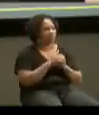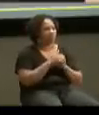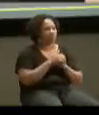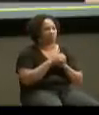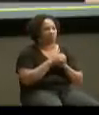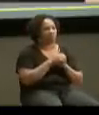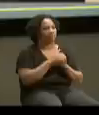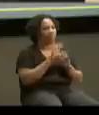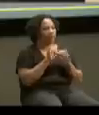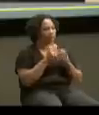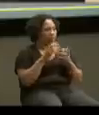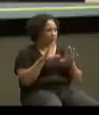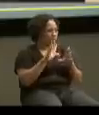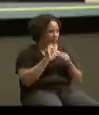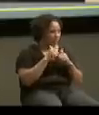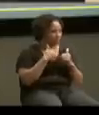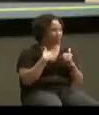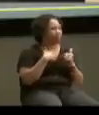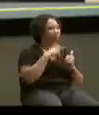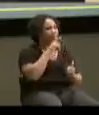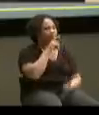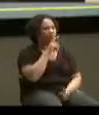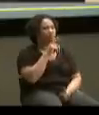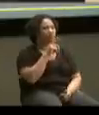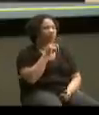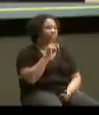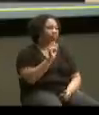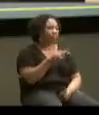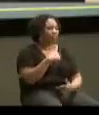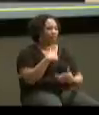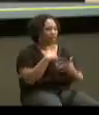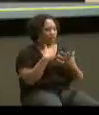HOW ARE WE GAUGING THAT?